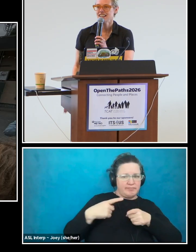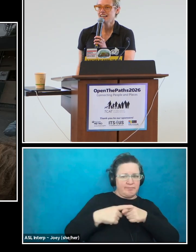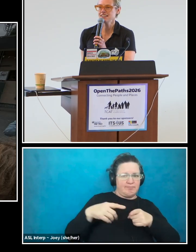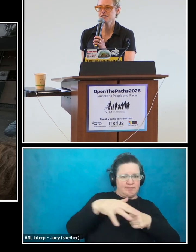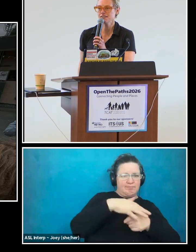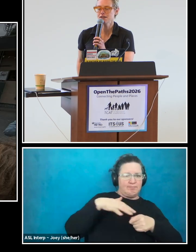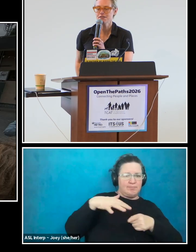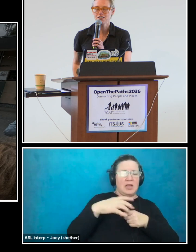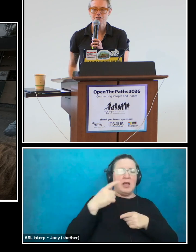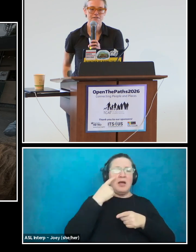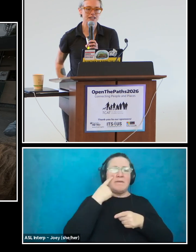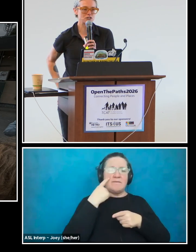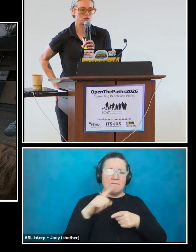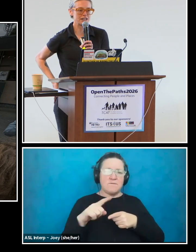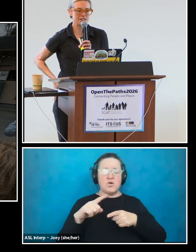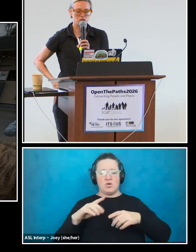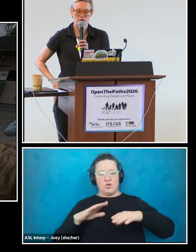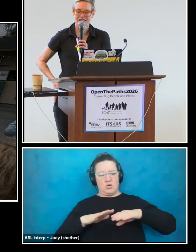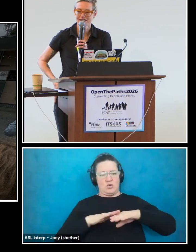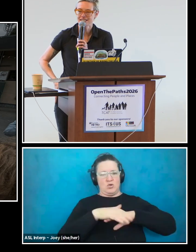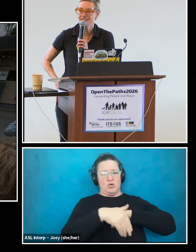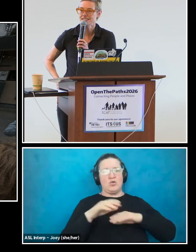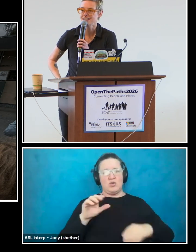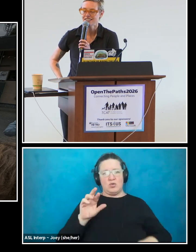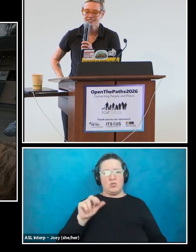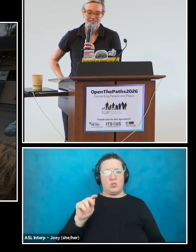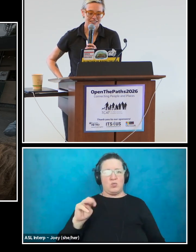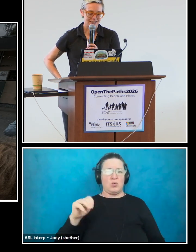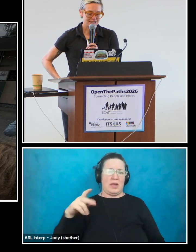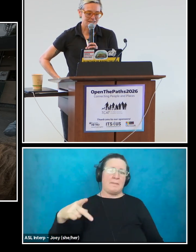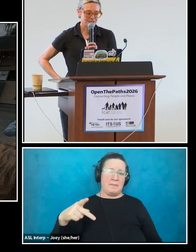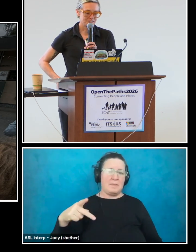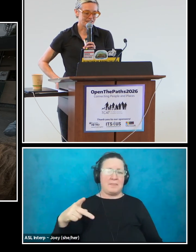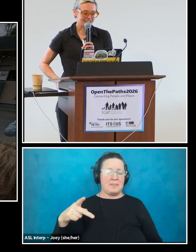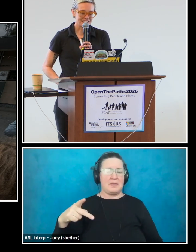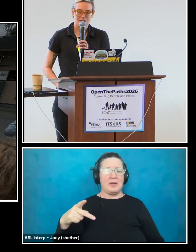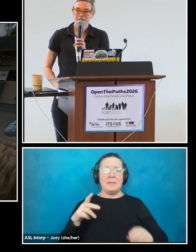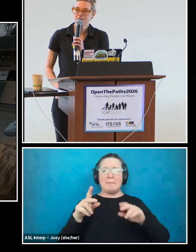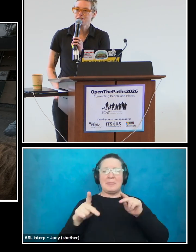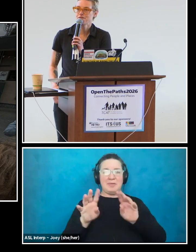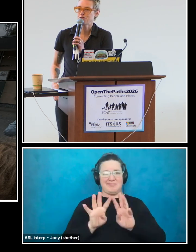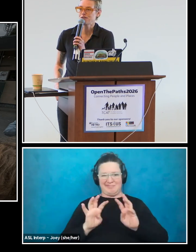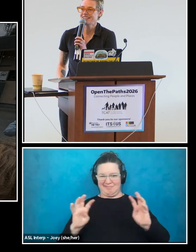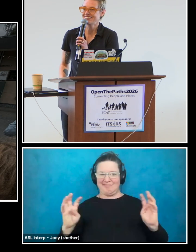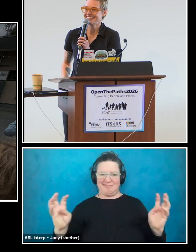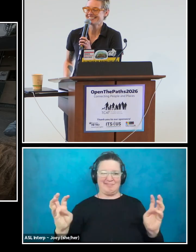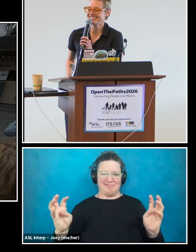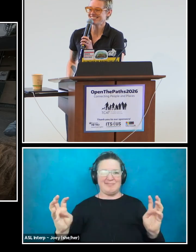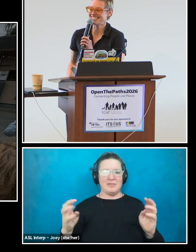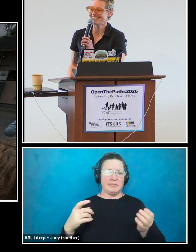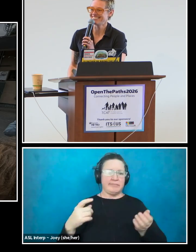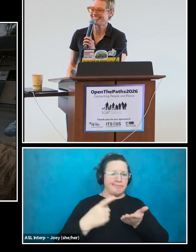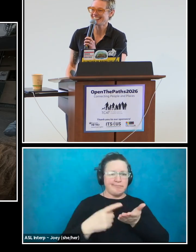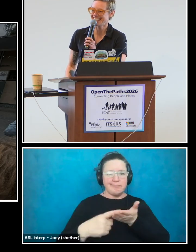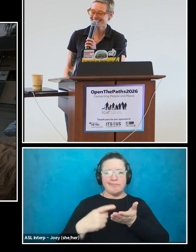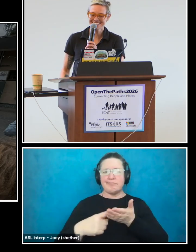I think during week without driving in 2020. Oh gosh, 2024 maybe. There's been so many and I think